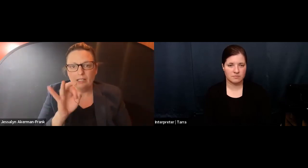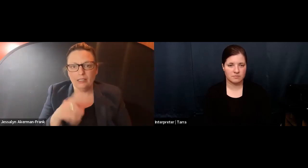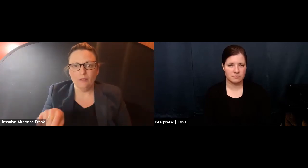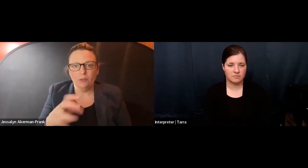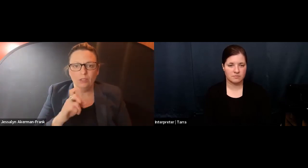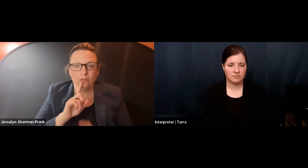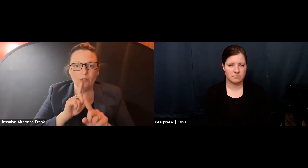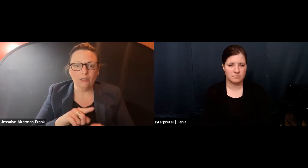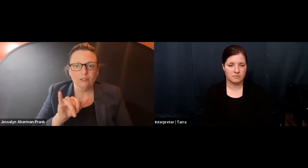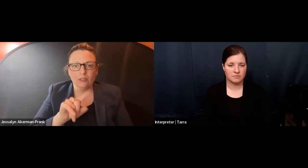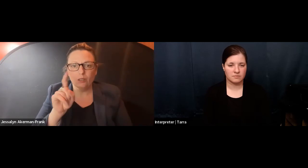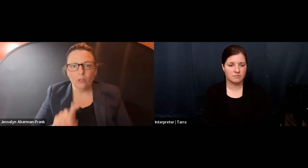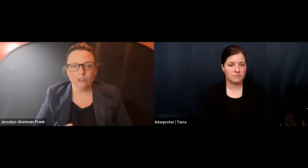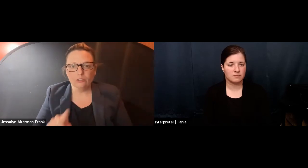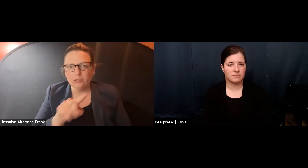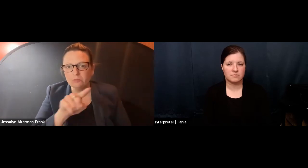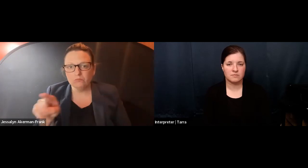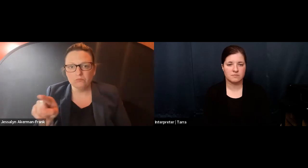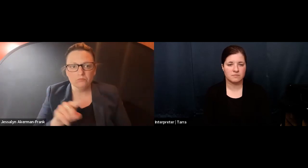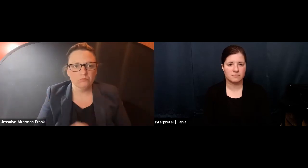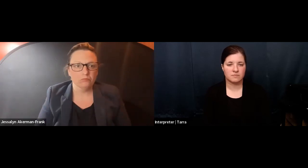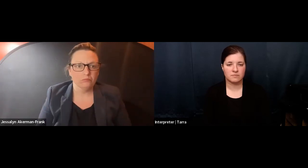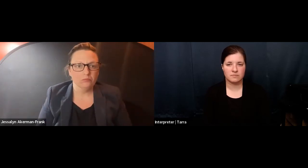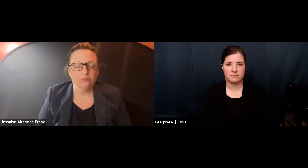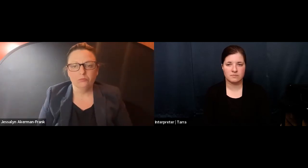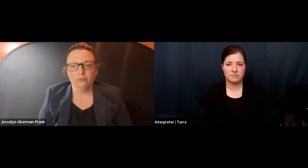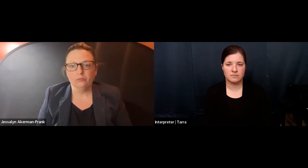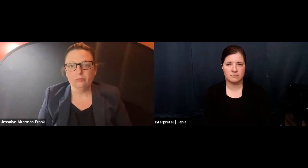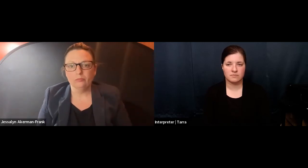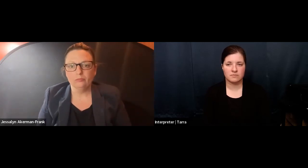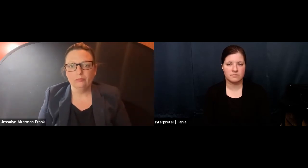Those of you that ride the bus, do you use Braille boards or paper to communicate with the bus driver?